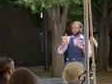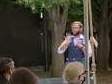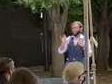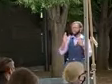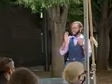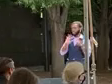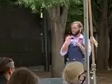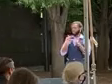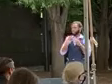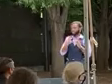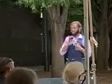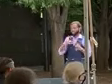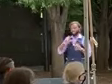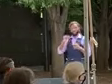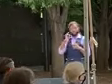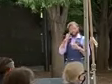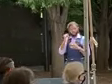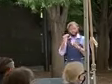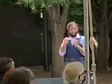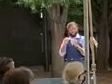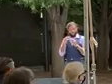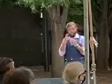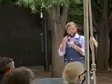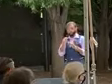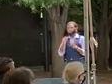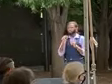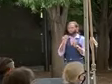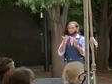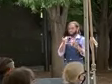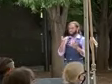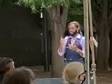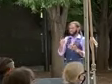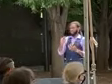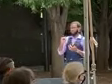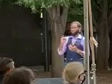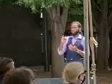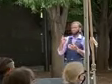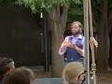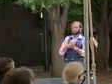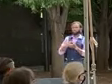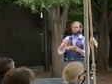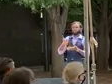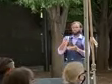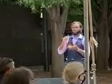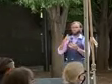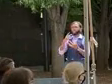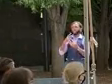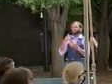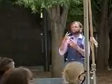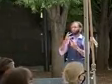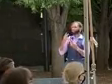If you're more interested in that subject, by chance today the New York Times has the front page, an obituary of a wonderful man named Bob Moses.